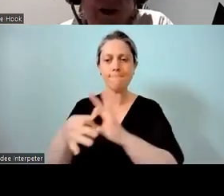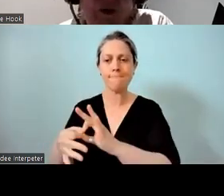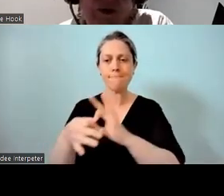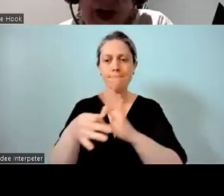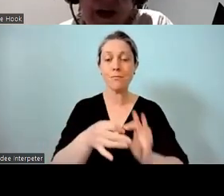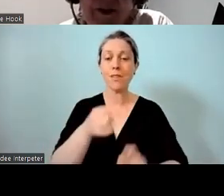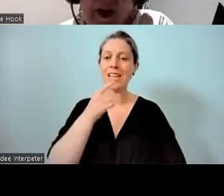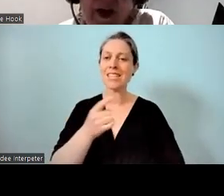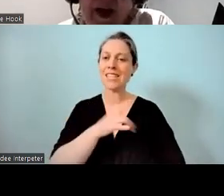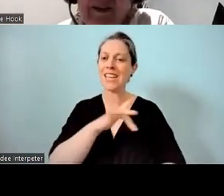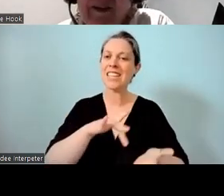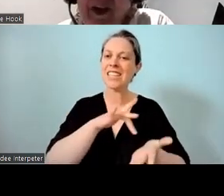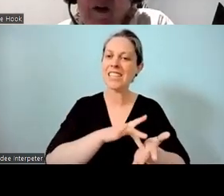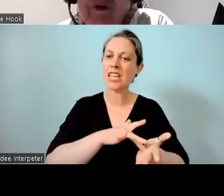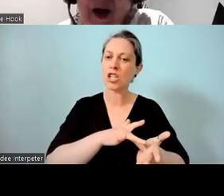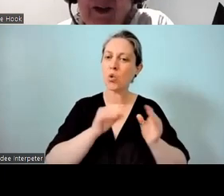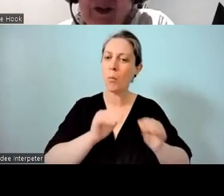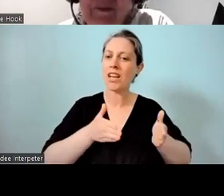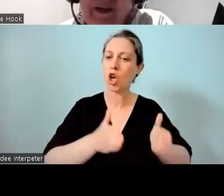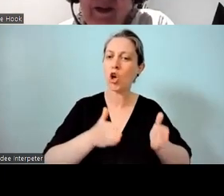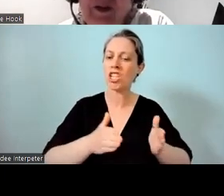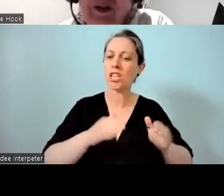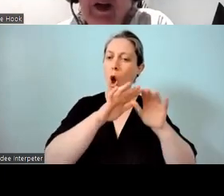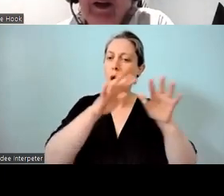it calls out as the overarching pedagogy,